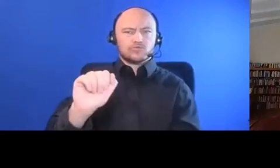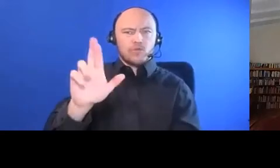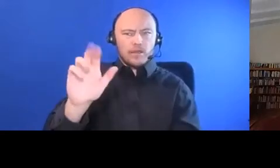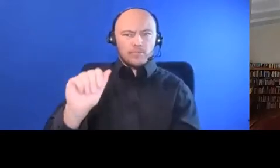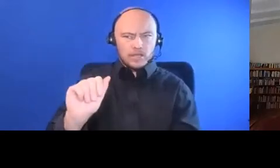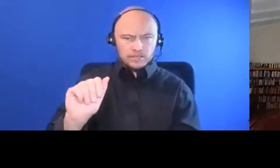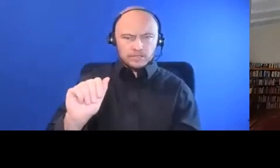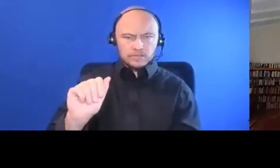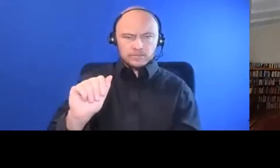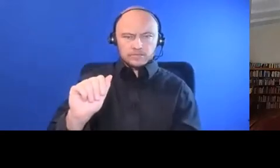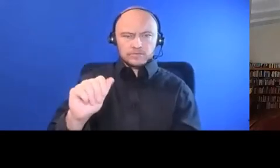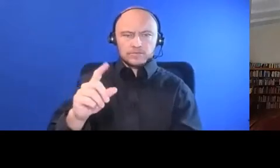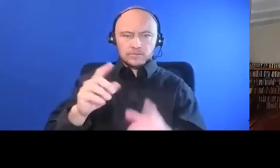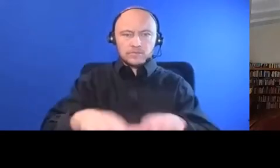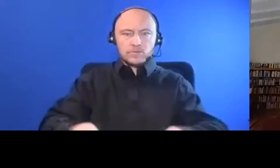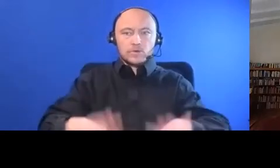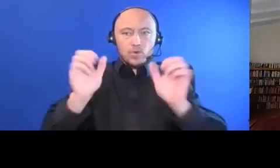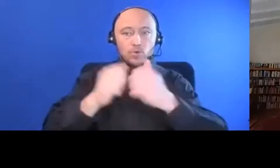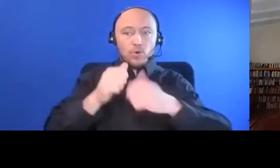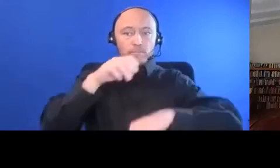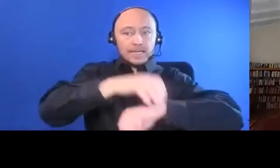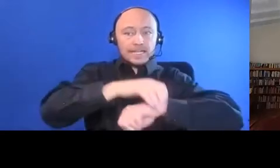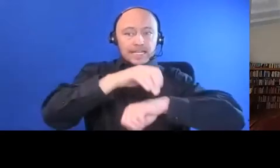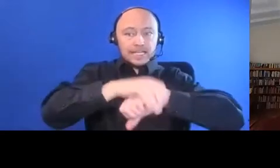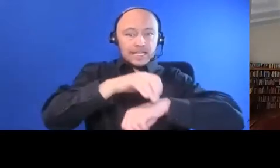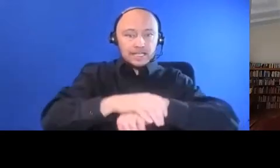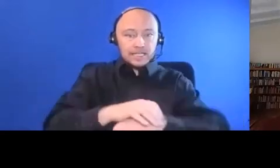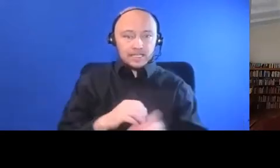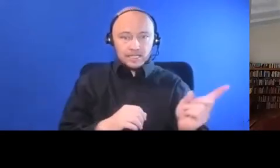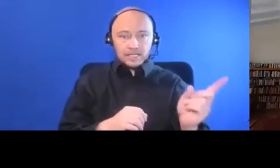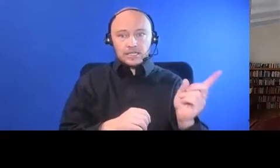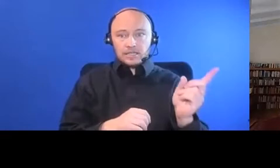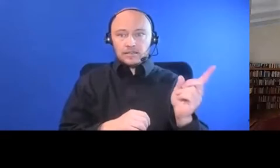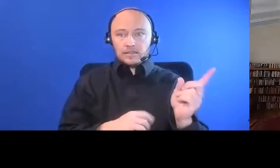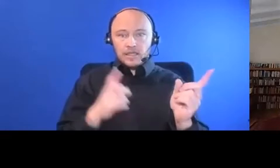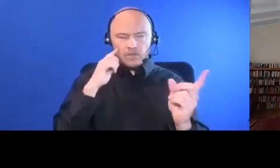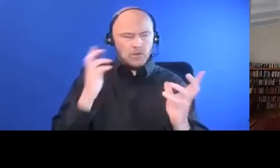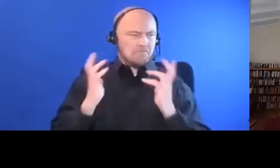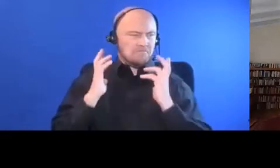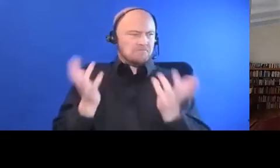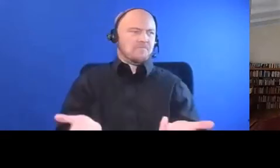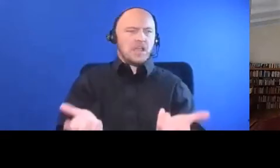He then grew up in England where everybody acts like everything's fine all the time.